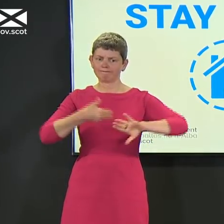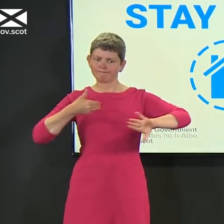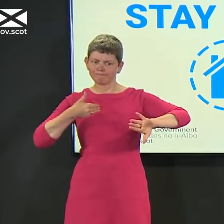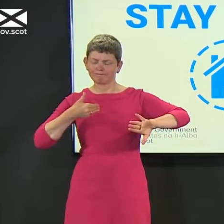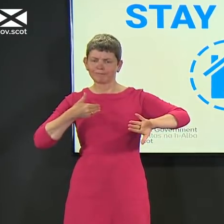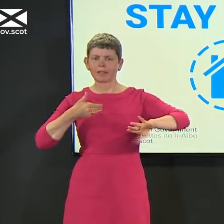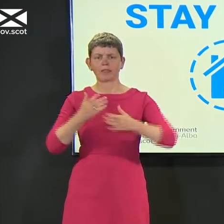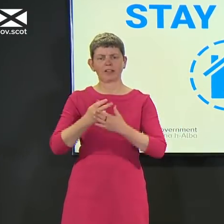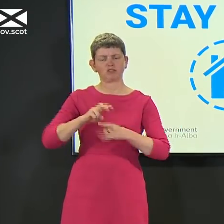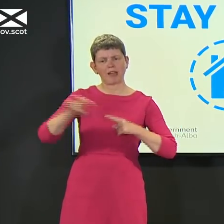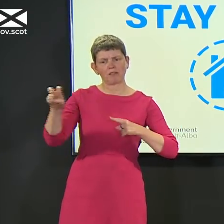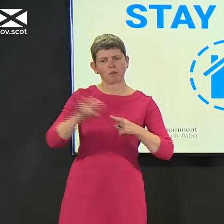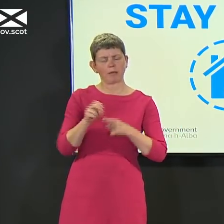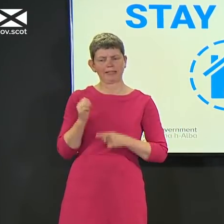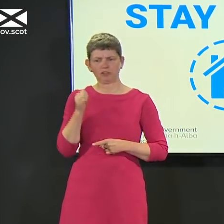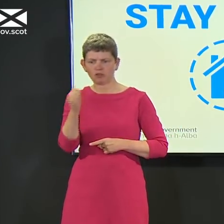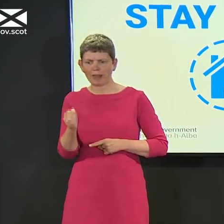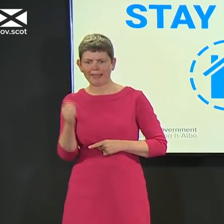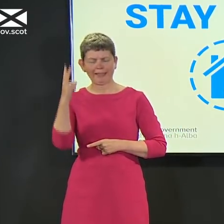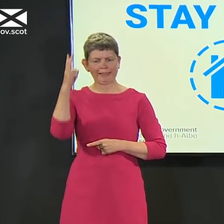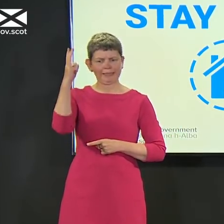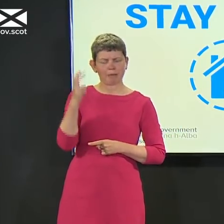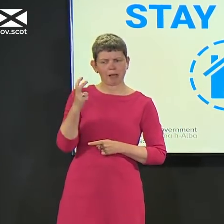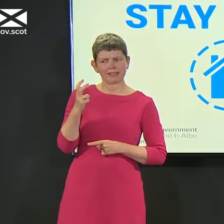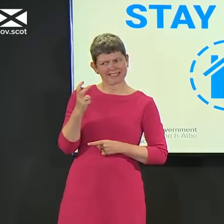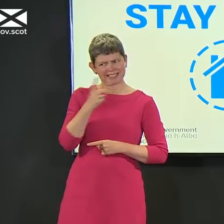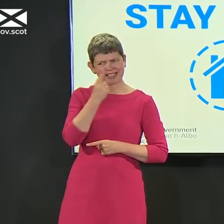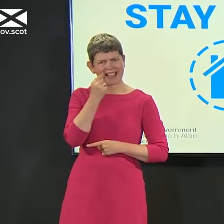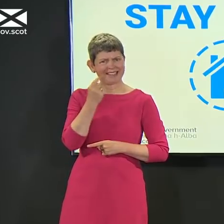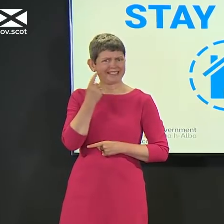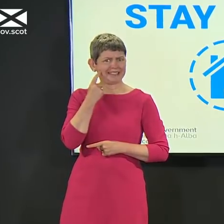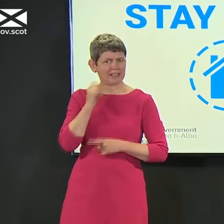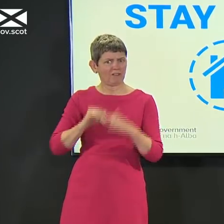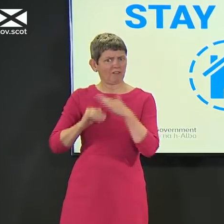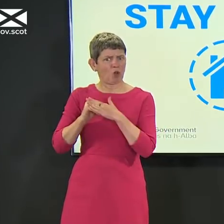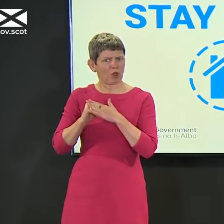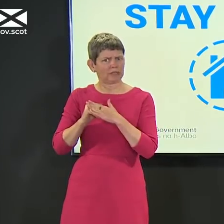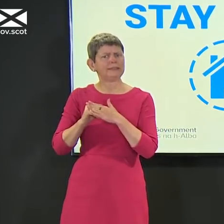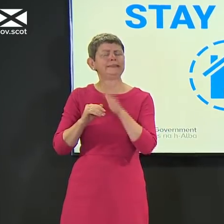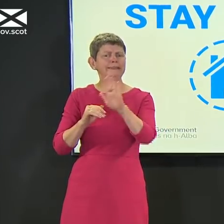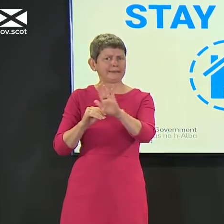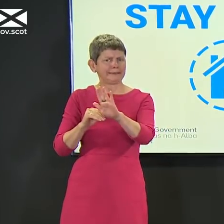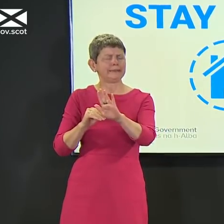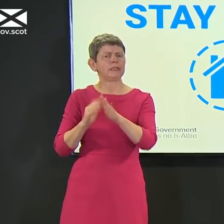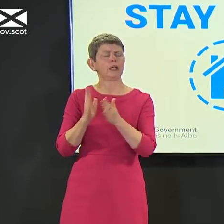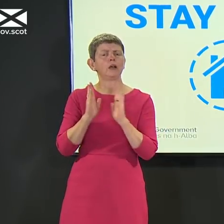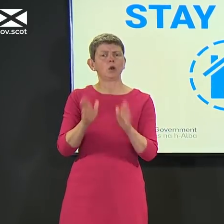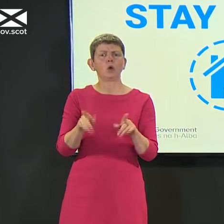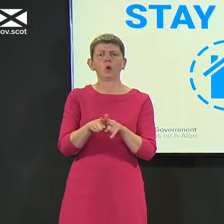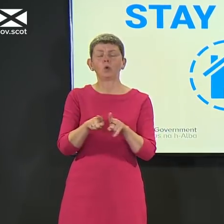remains relatively limited and remember also that travel restrictions for wider purposes such as